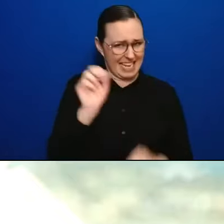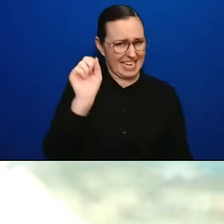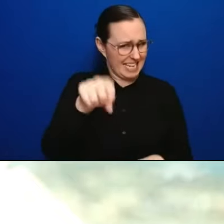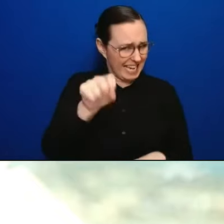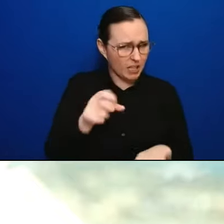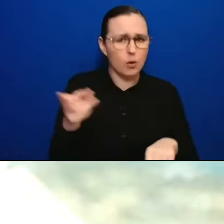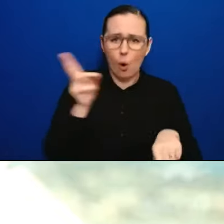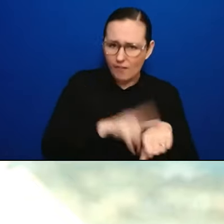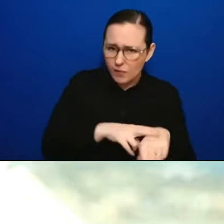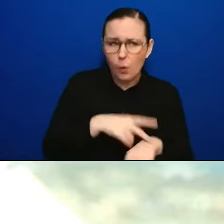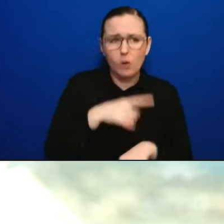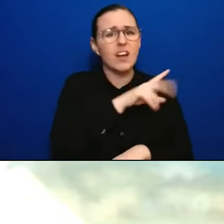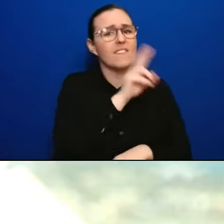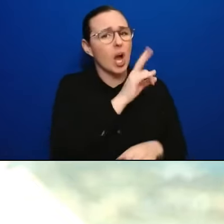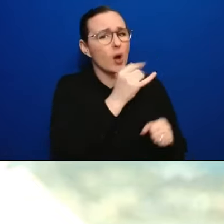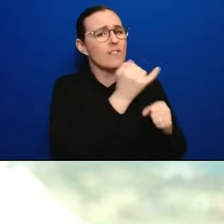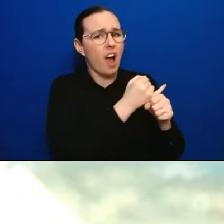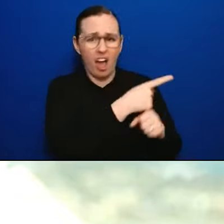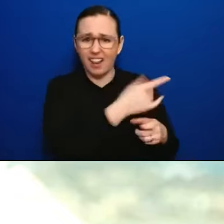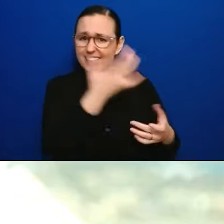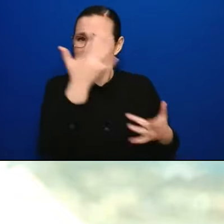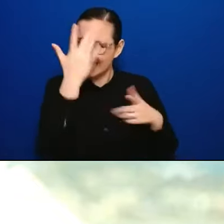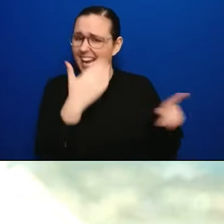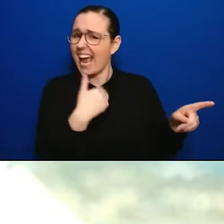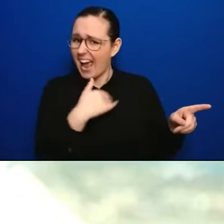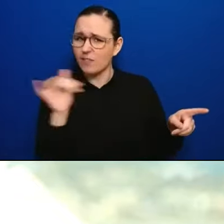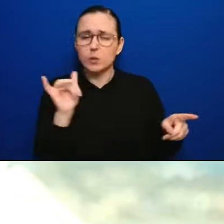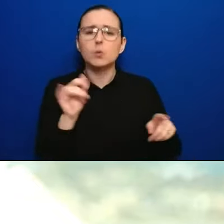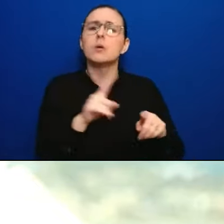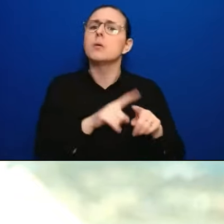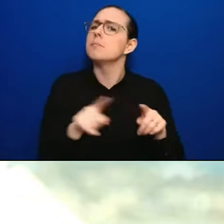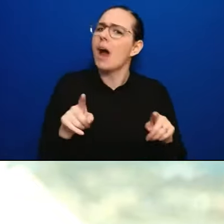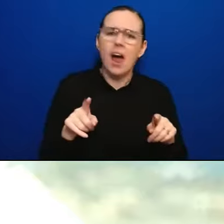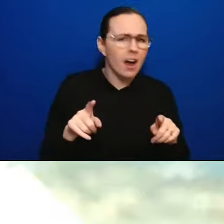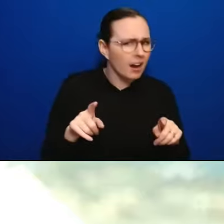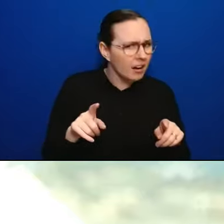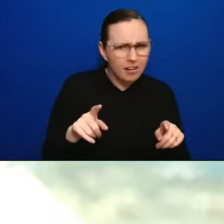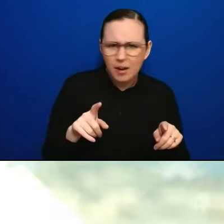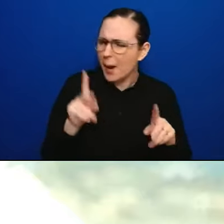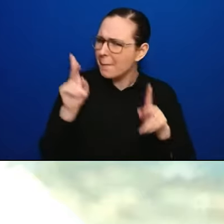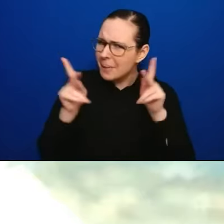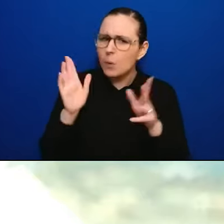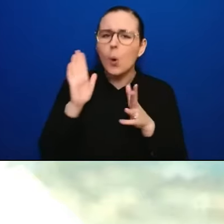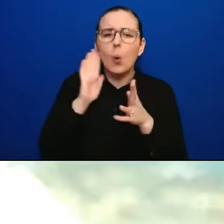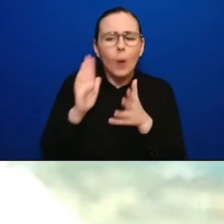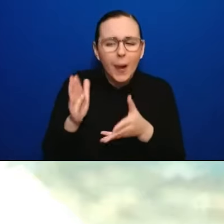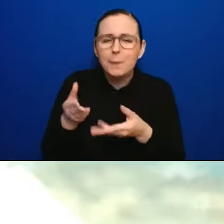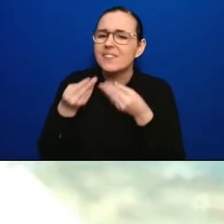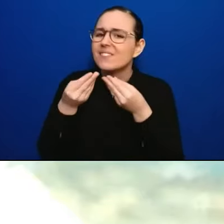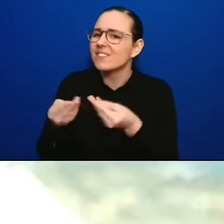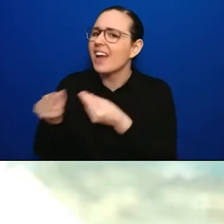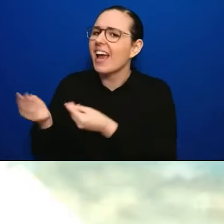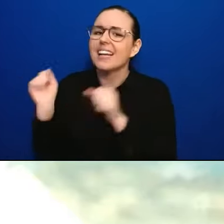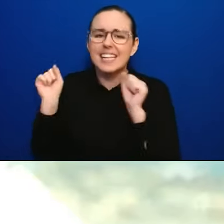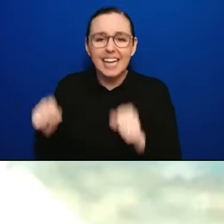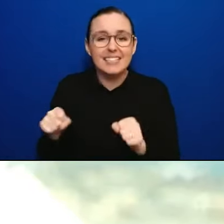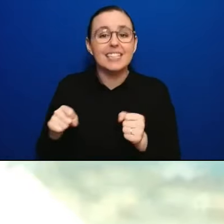there's staffing challenges. You saw in the numbers we provided in Vancouver Island Health right now but there's